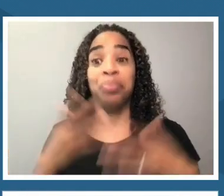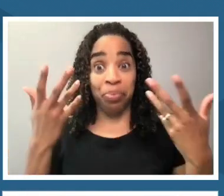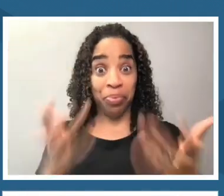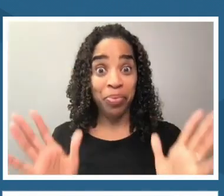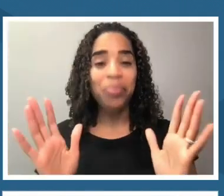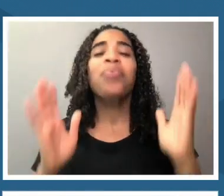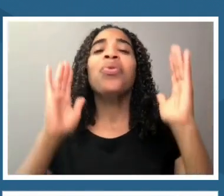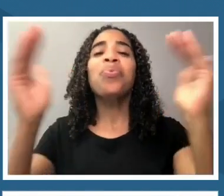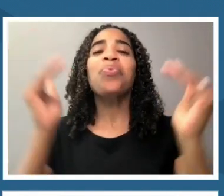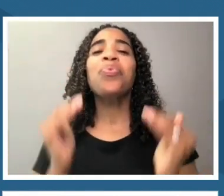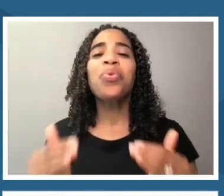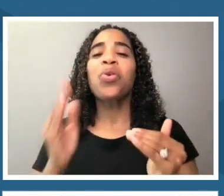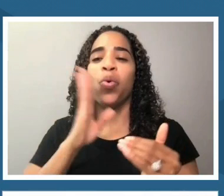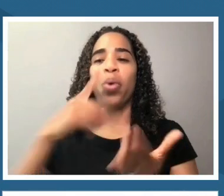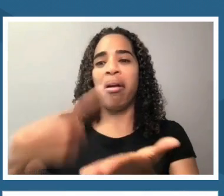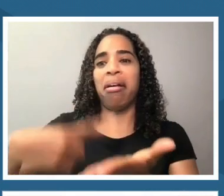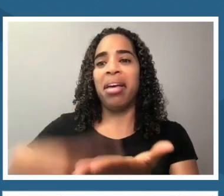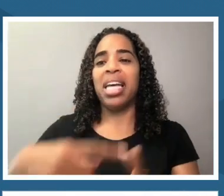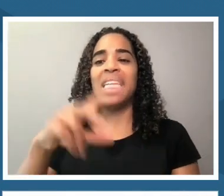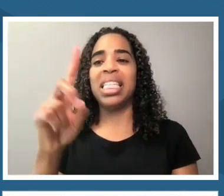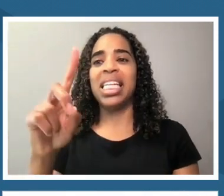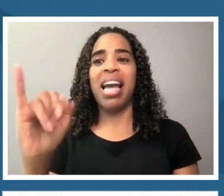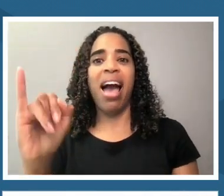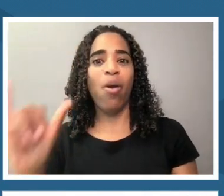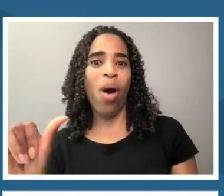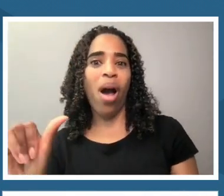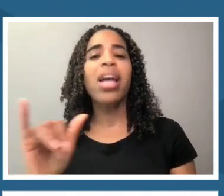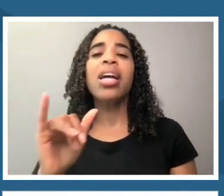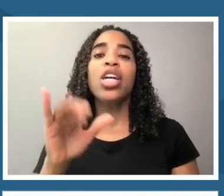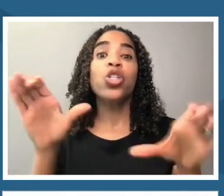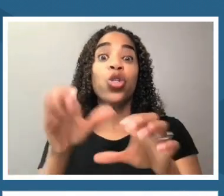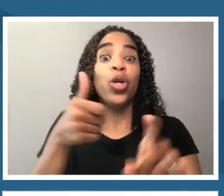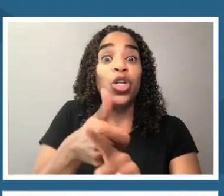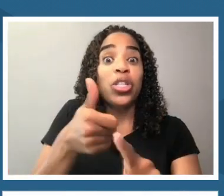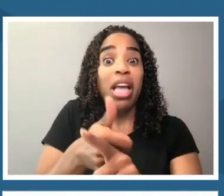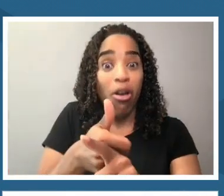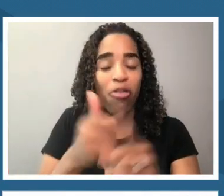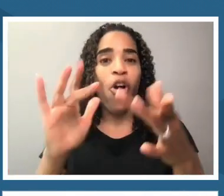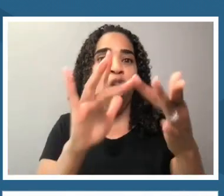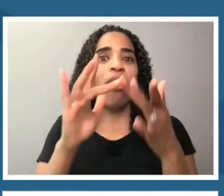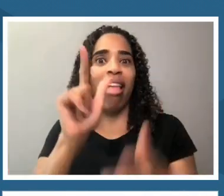uh the diy or do-it-yourself planet